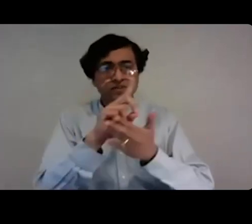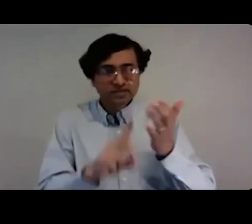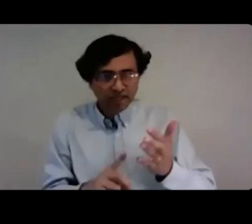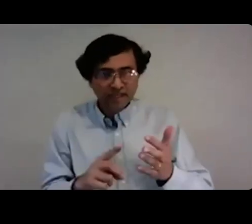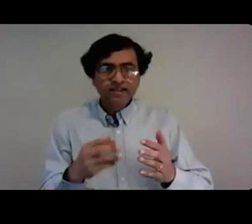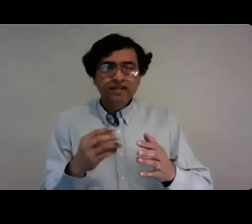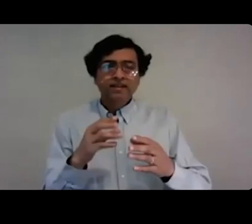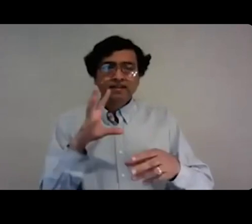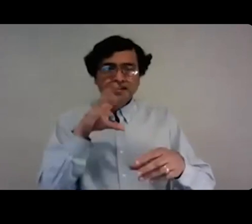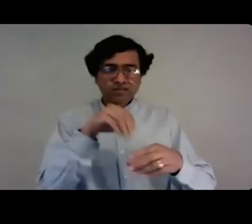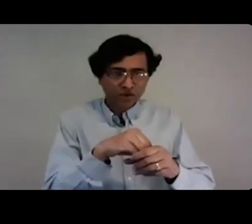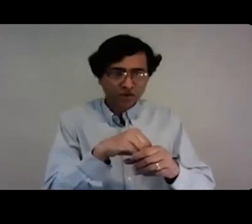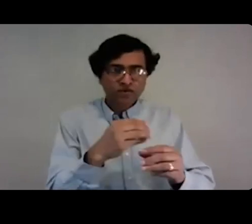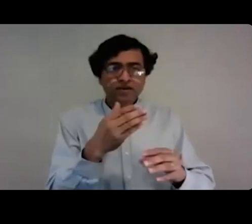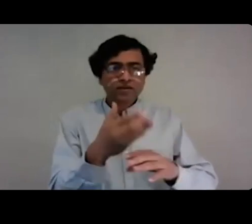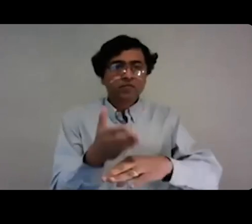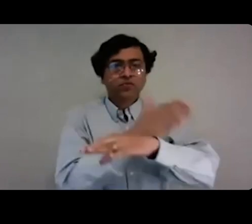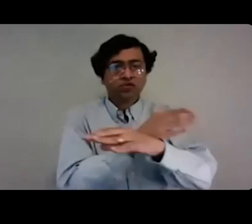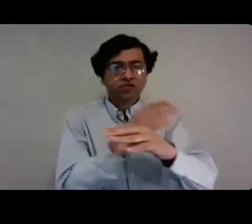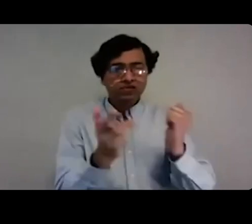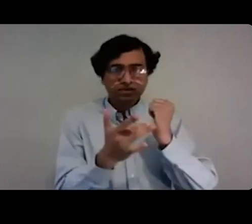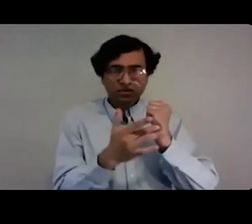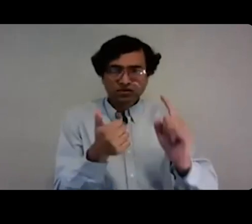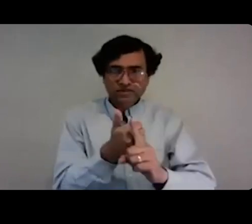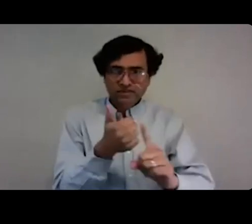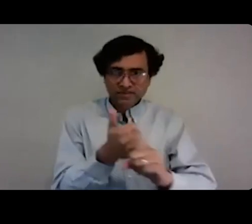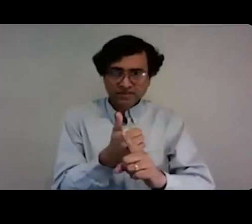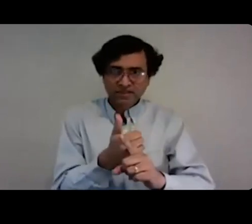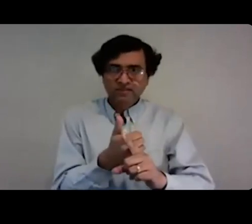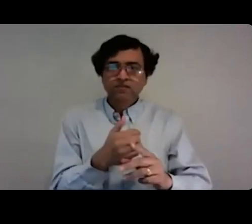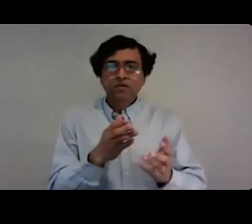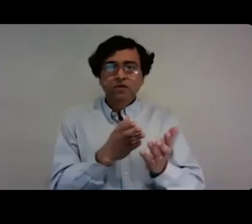It is not to say that deaf people should simply be passive users of the end